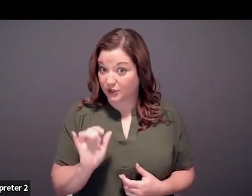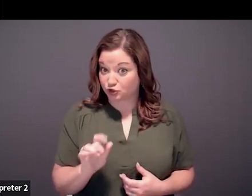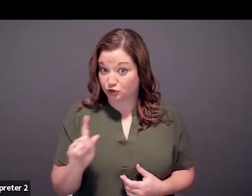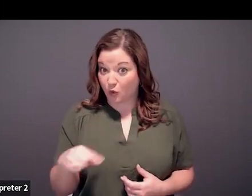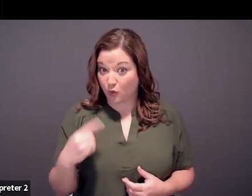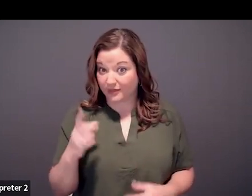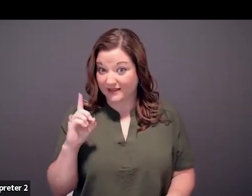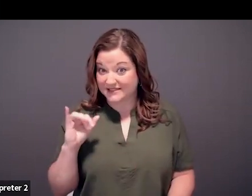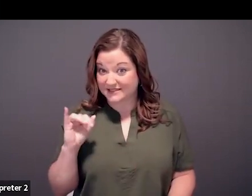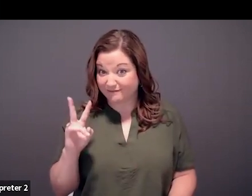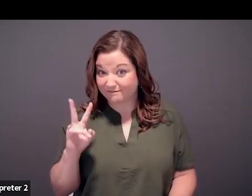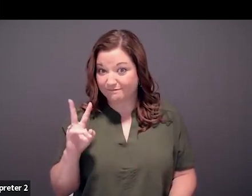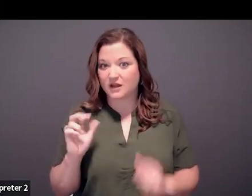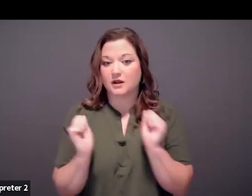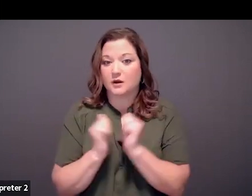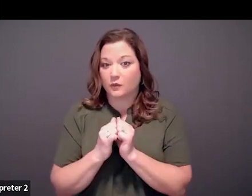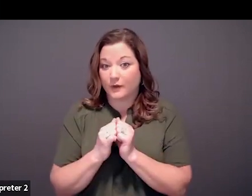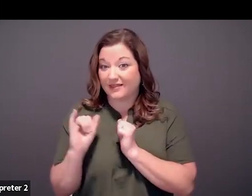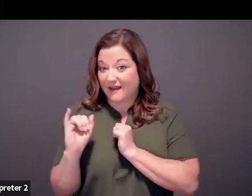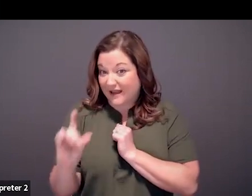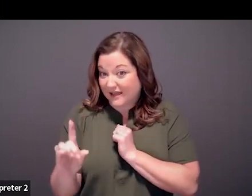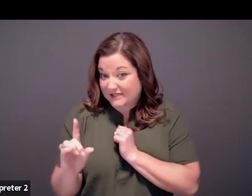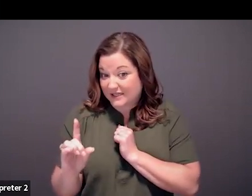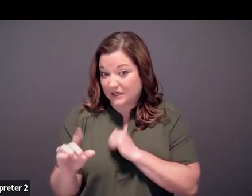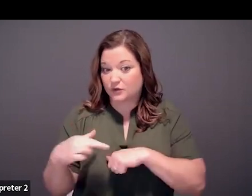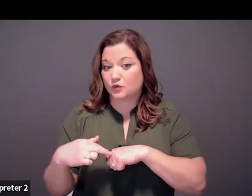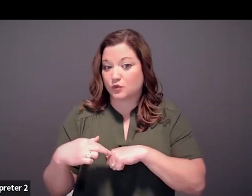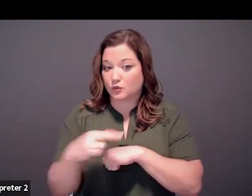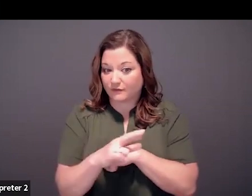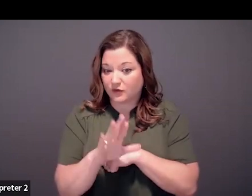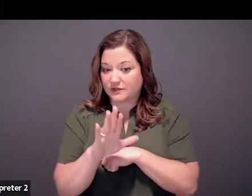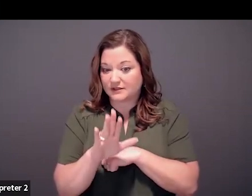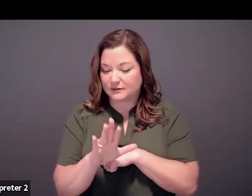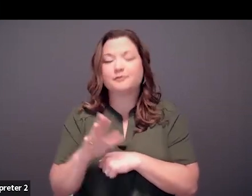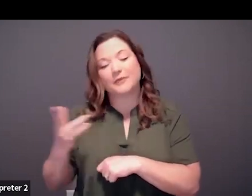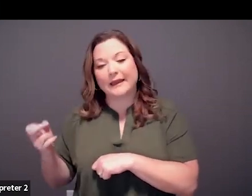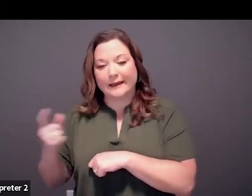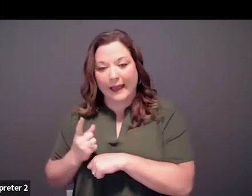with an ID that is referenced by-- he asked ARIA labeled by,